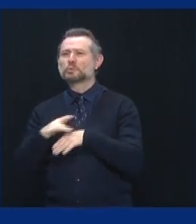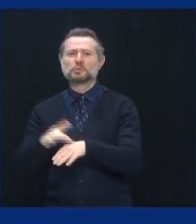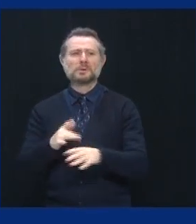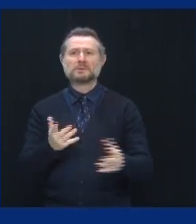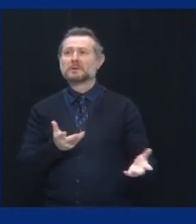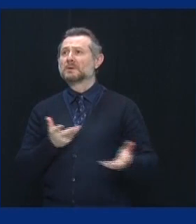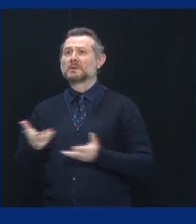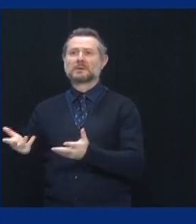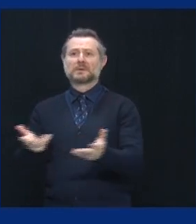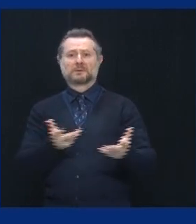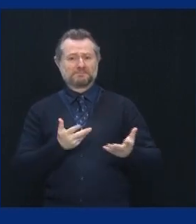TRADITIONALLY BEEN UNDERSERVED